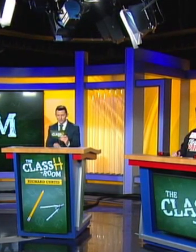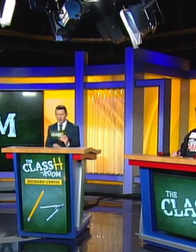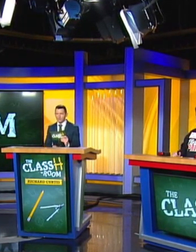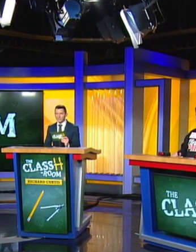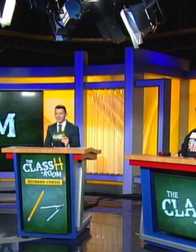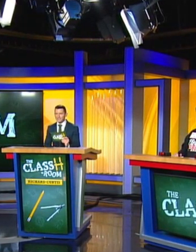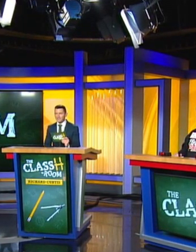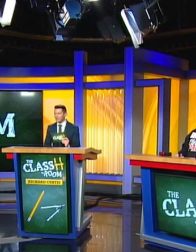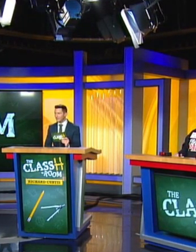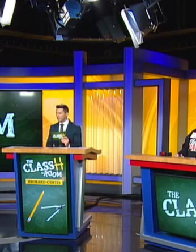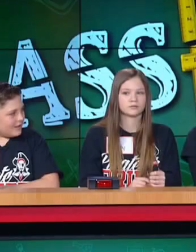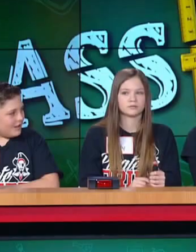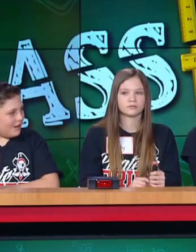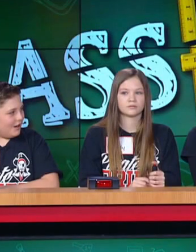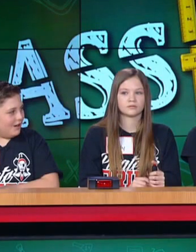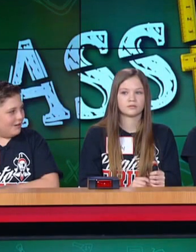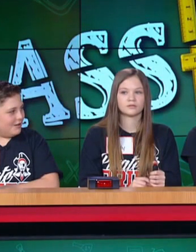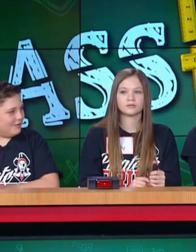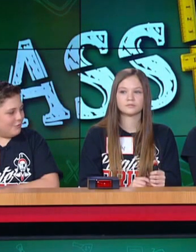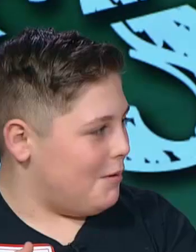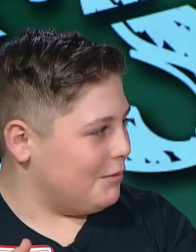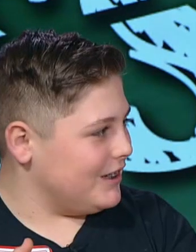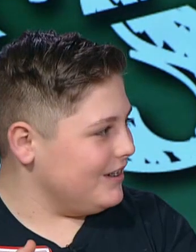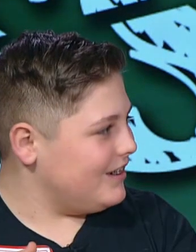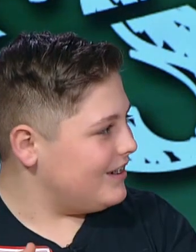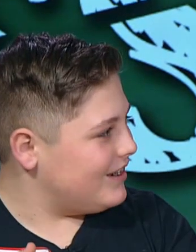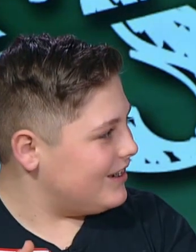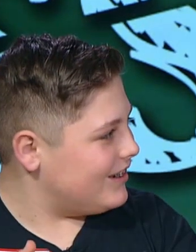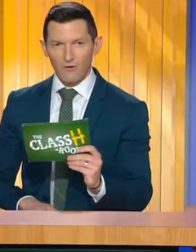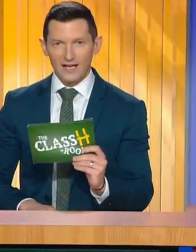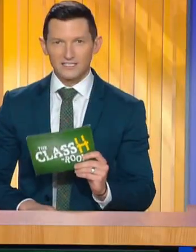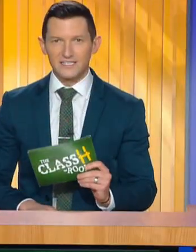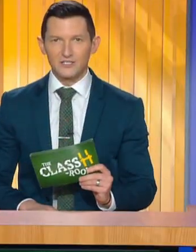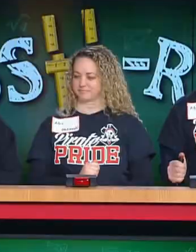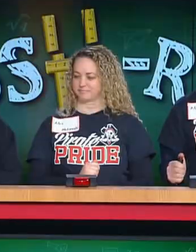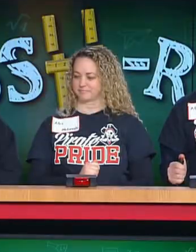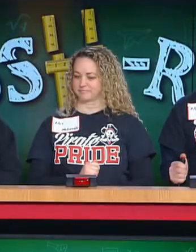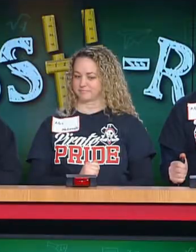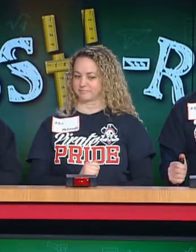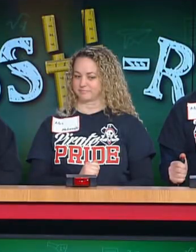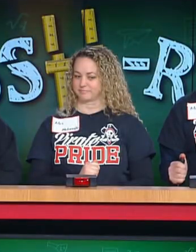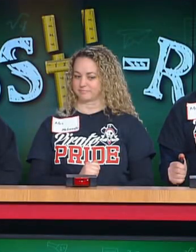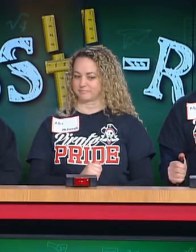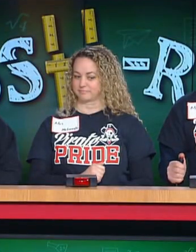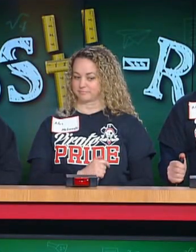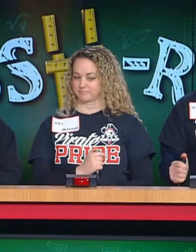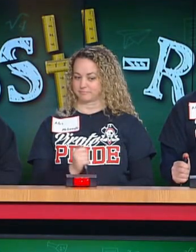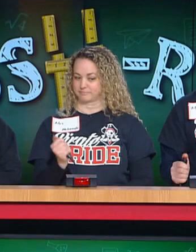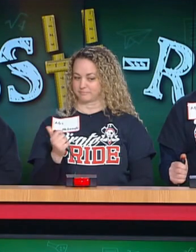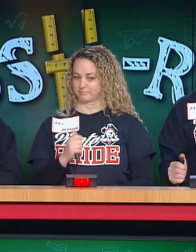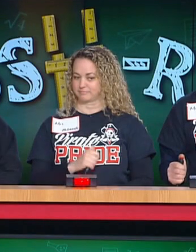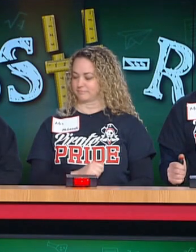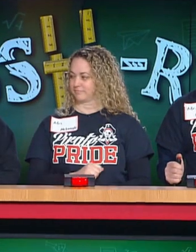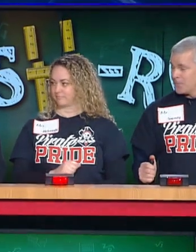HALVES OF EARTH, NORTHERN, SURGEON, EASTERN OR WESTERN. >> HEMISPHERE. SURGEON, EASTERN OR WESTERN. >> HEMISPHERE. >>> WHAT POLITICAL PARTY DID HEMISPHERE. >>> WHAT POLITICAL PARTY DID PRESIDENTIAL CANDIDATE WILLIAM